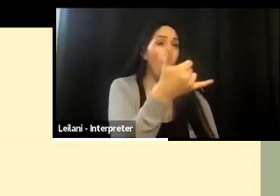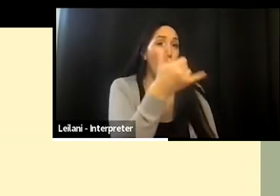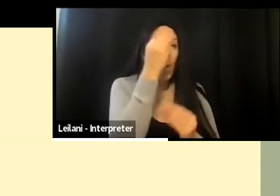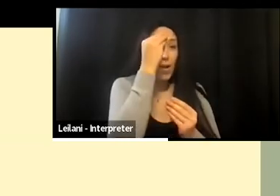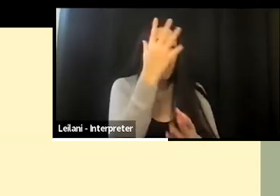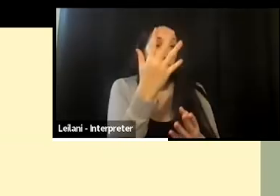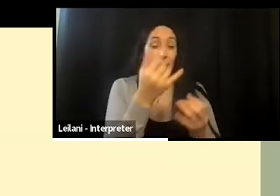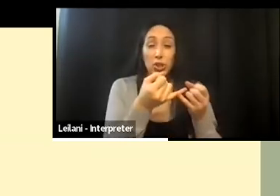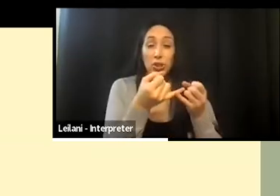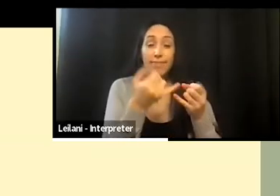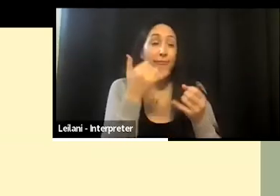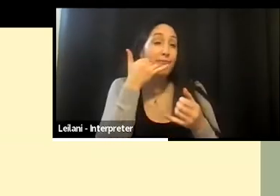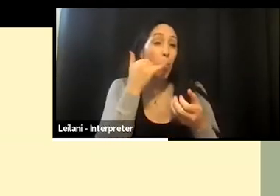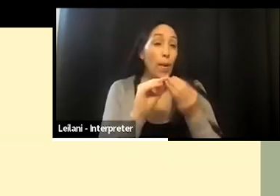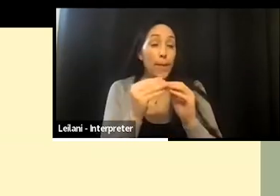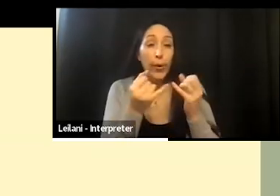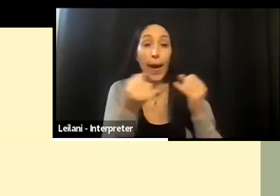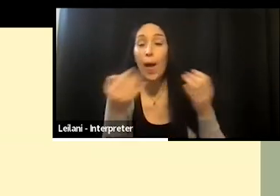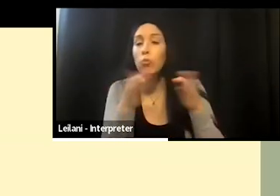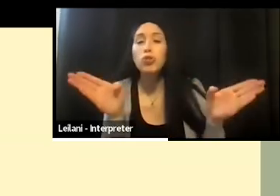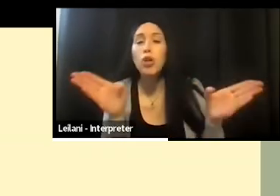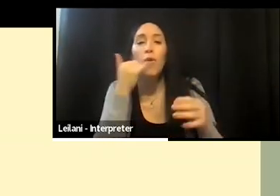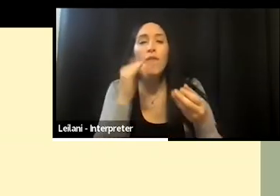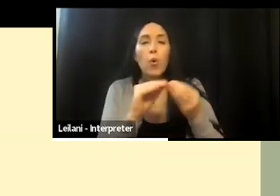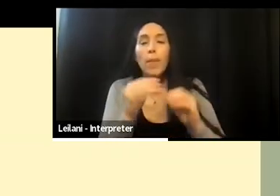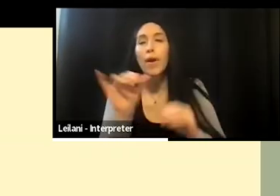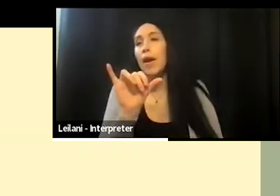whether that be our Miami Dade 311 line or 911